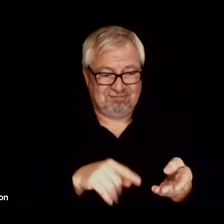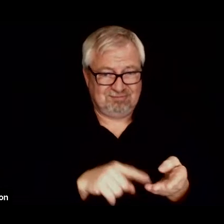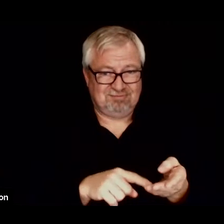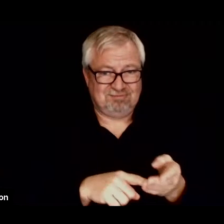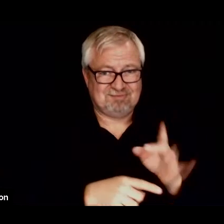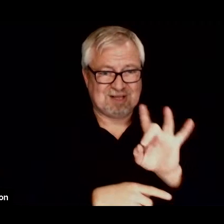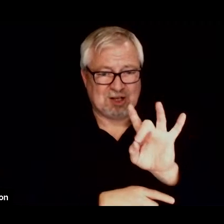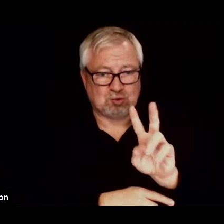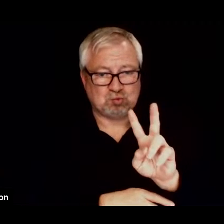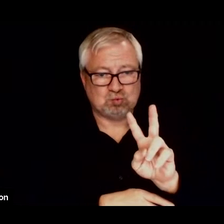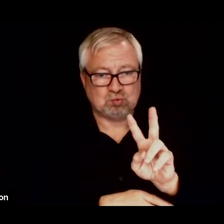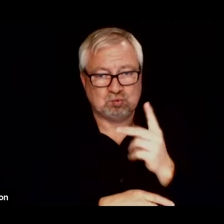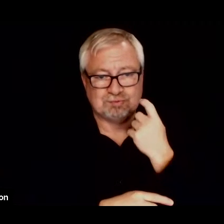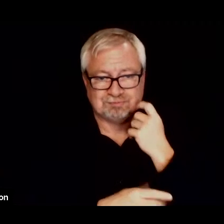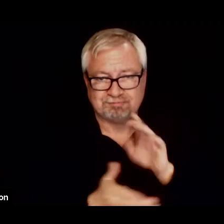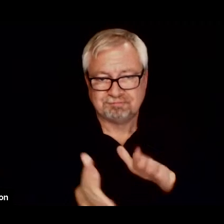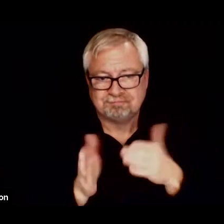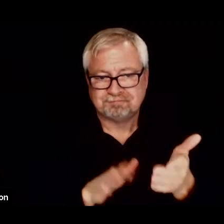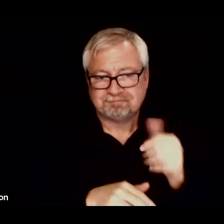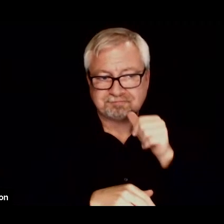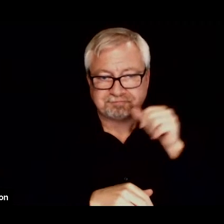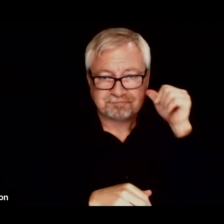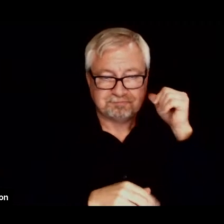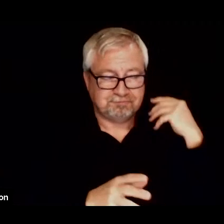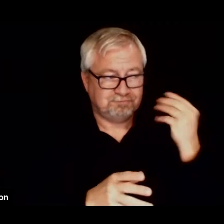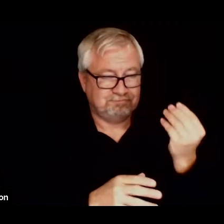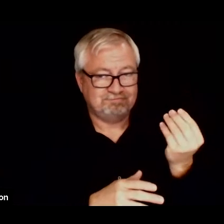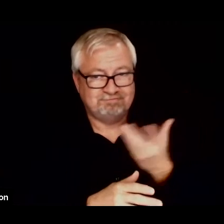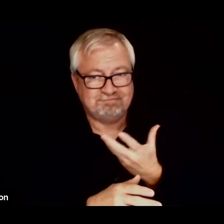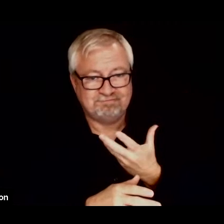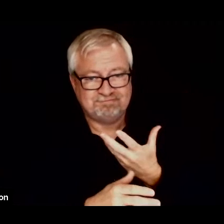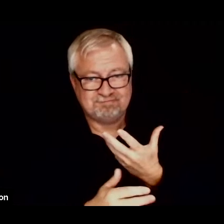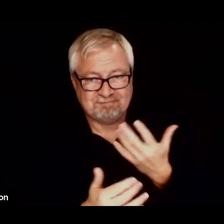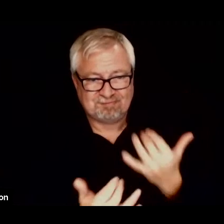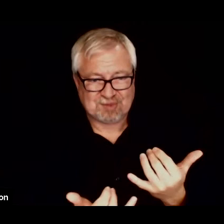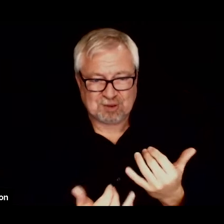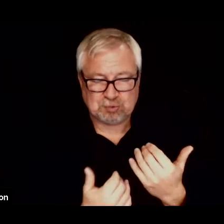to us yesterday that we're announcing today brings us to a new total of four thousand,